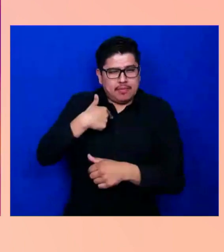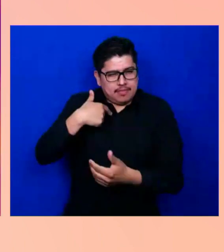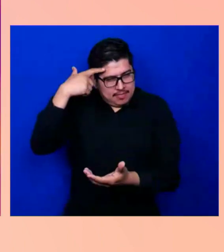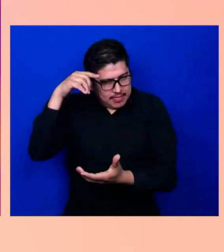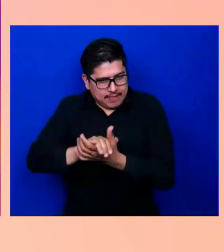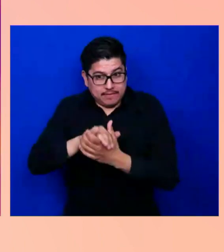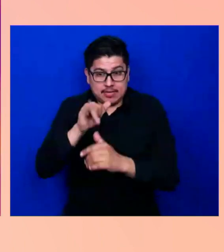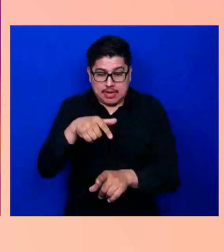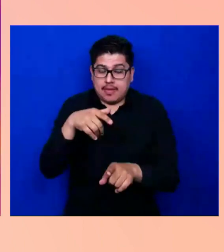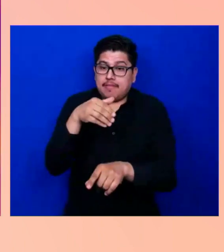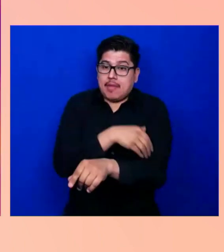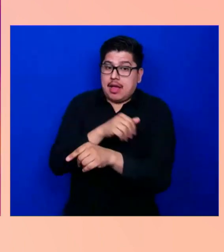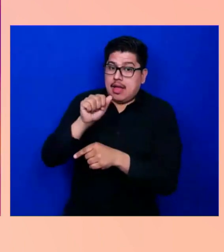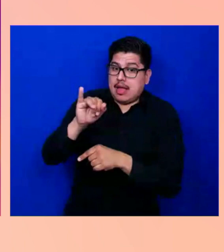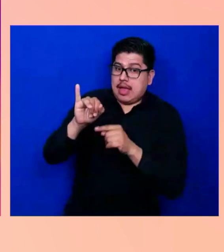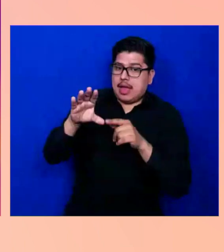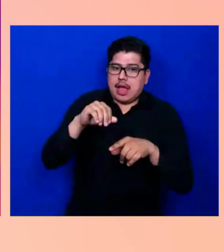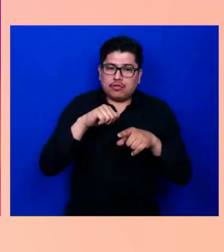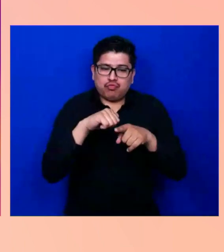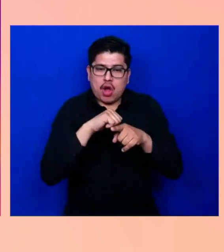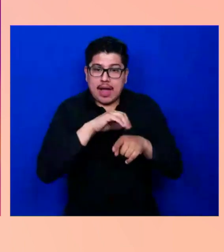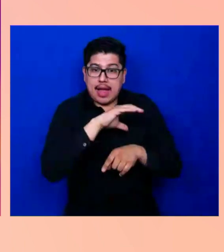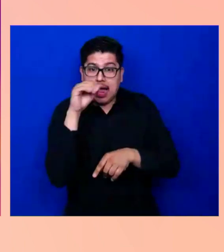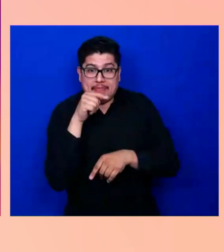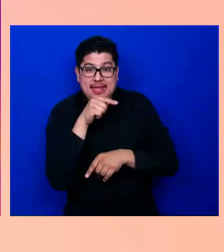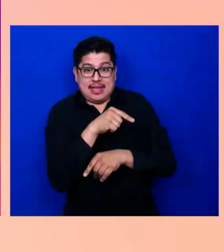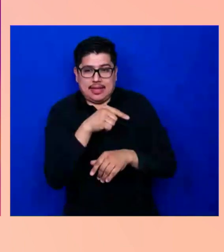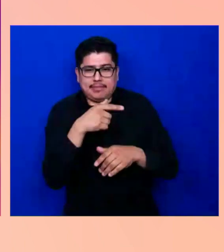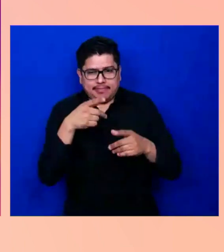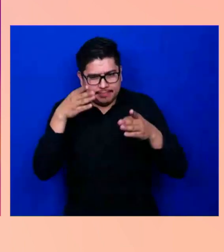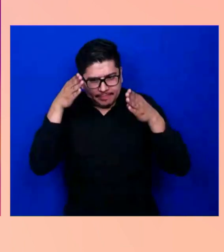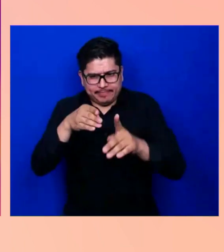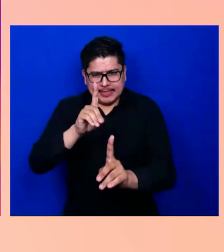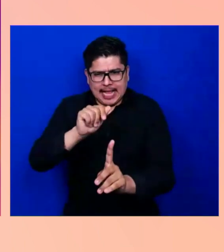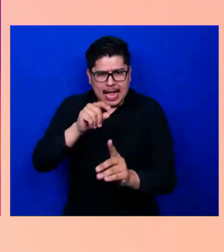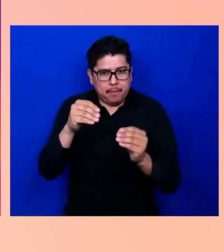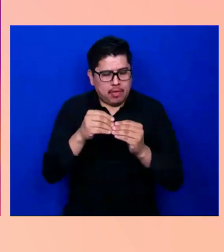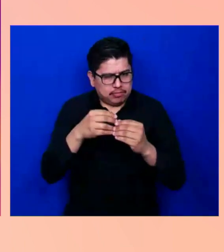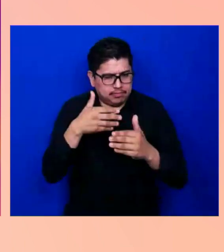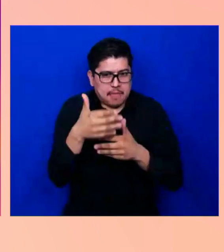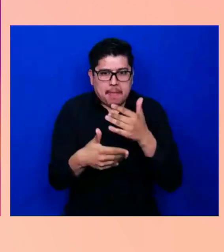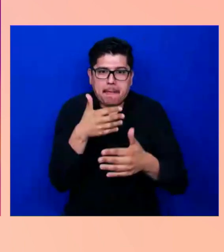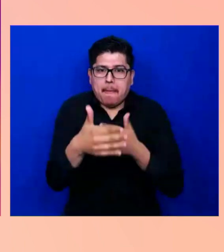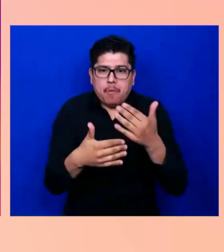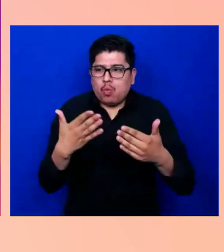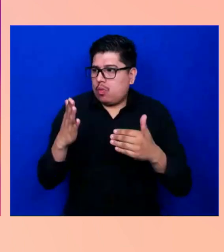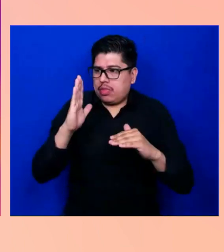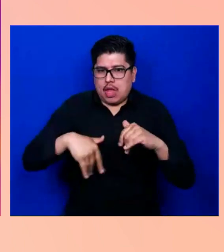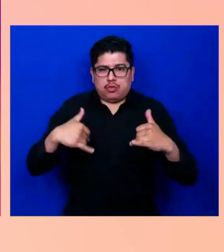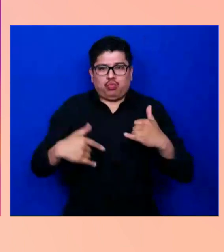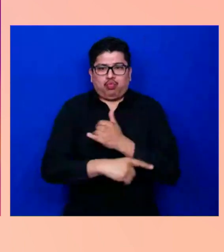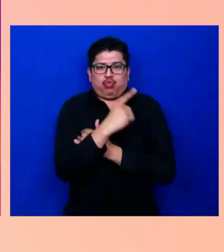that's much faster than what we look at today, we're able to solve for the most complex use case,